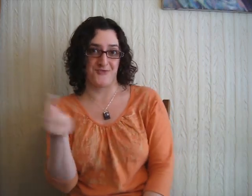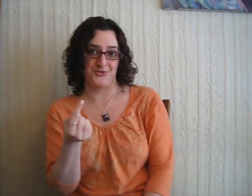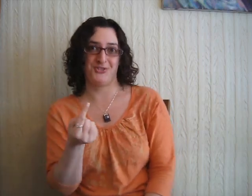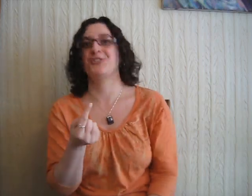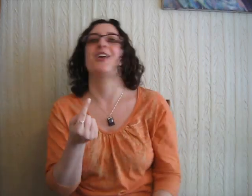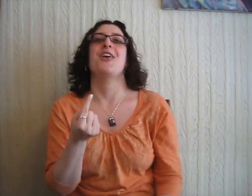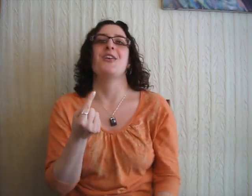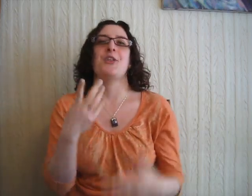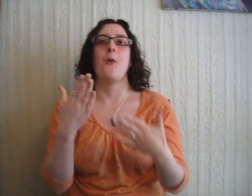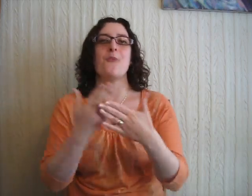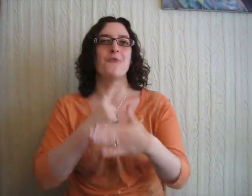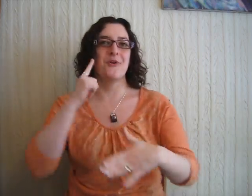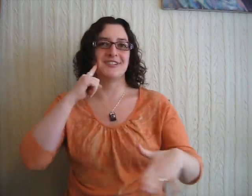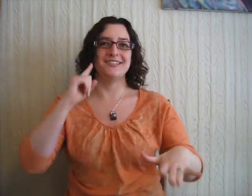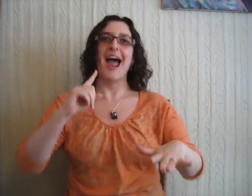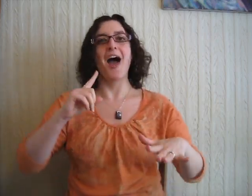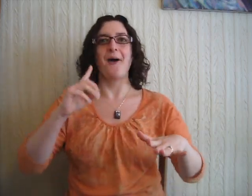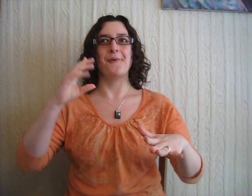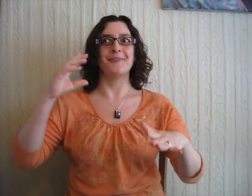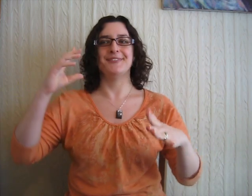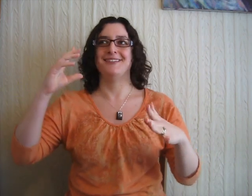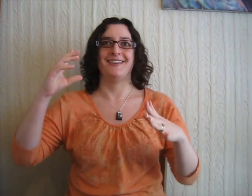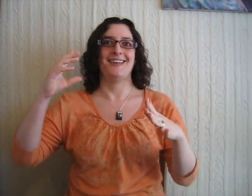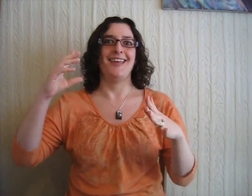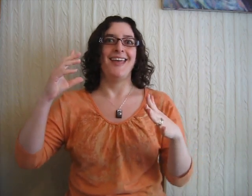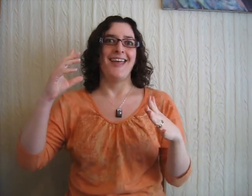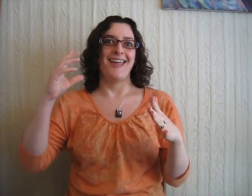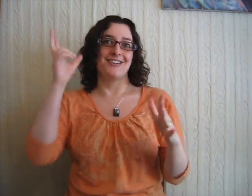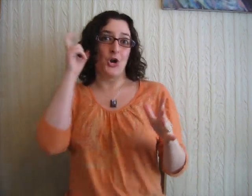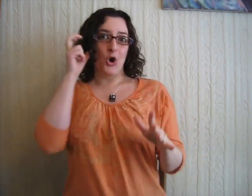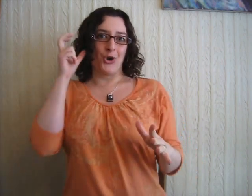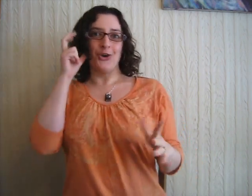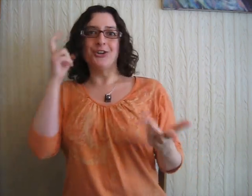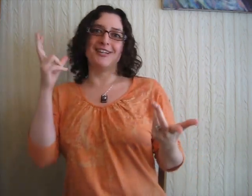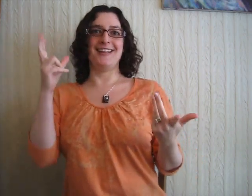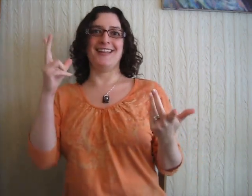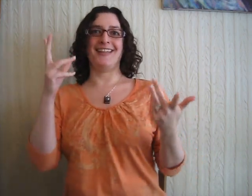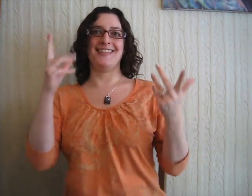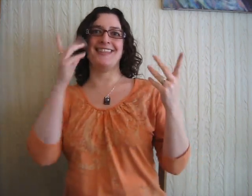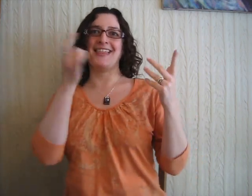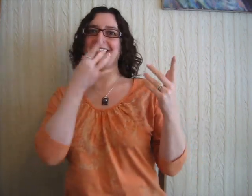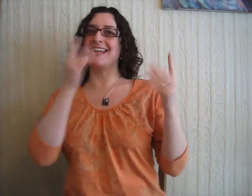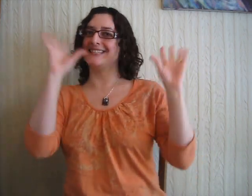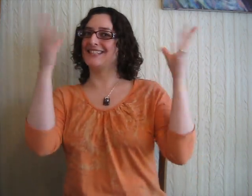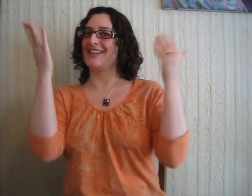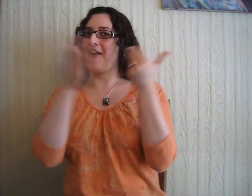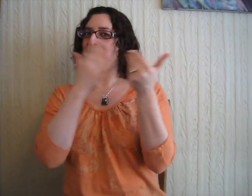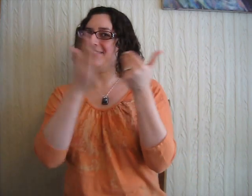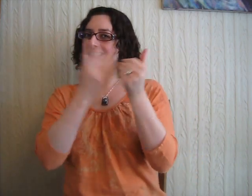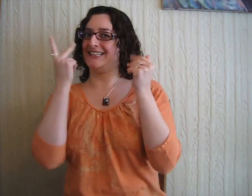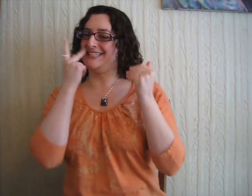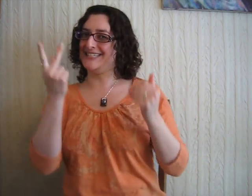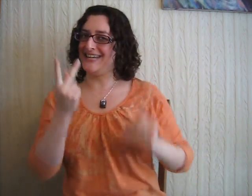You know, before the sound is heard, the lights are easily seen